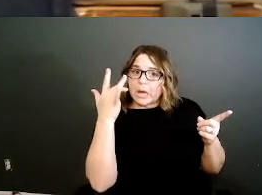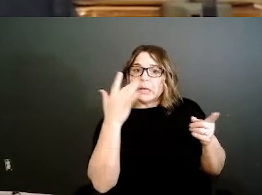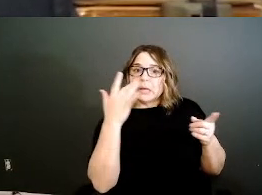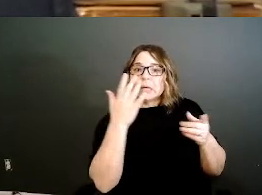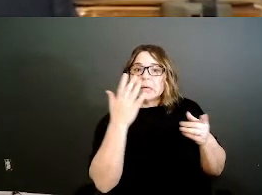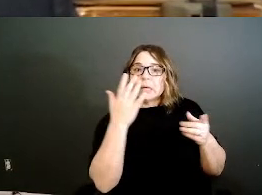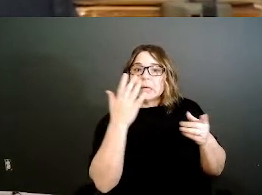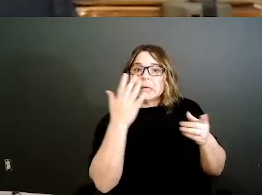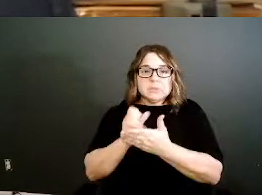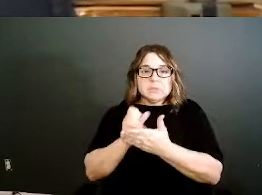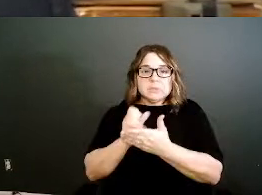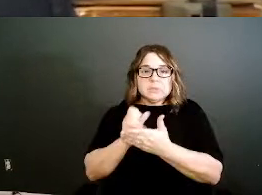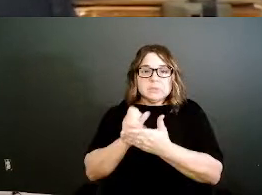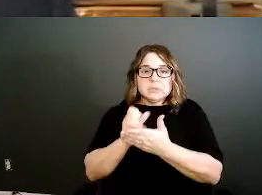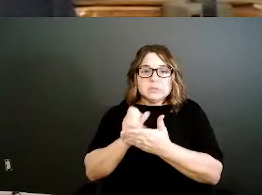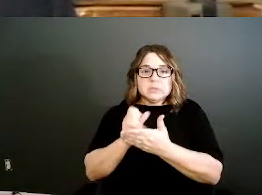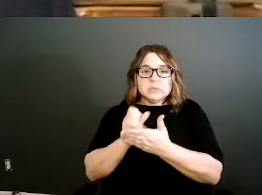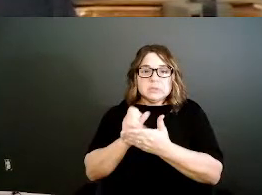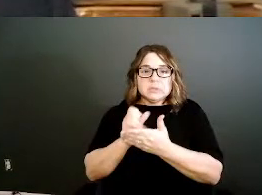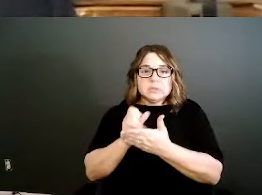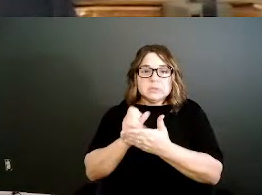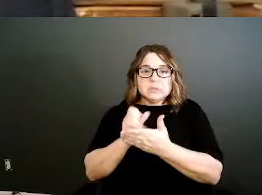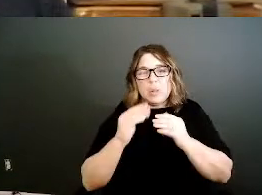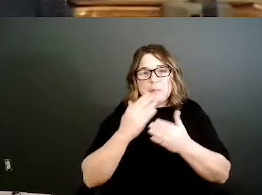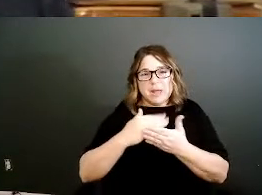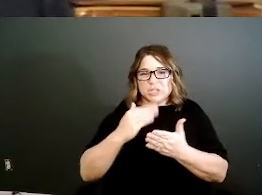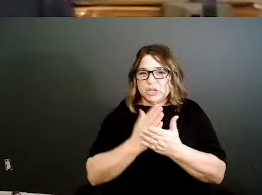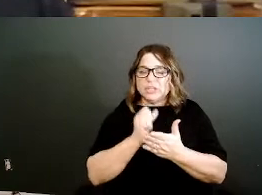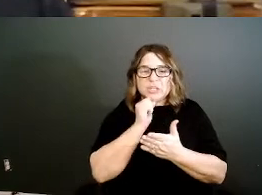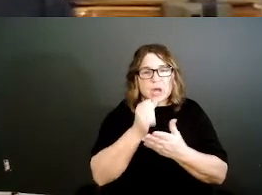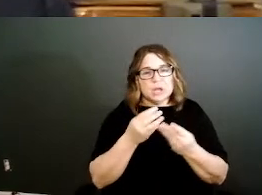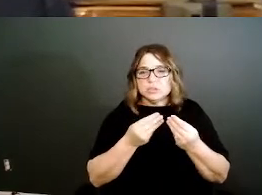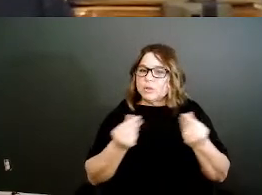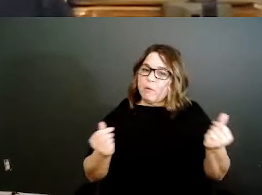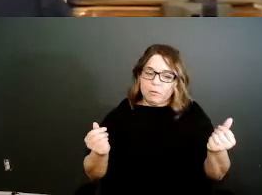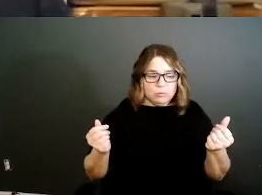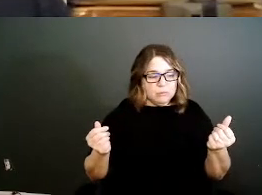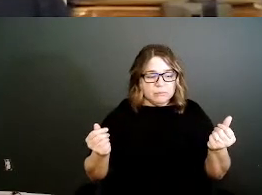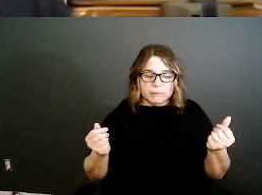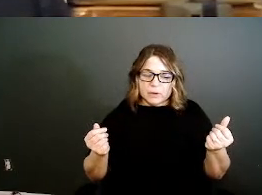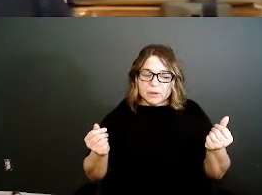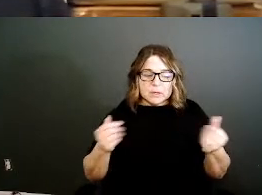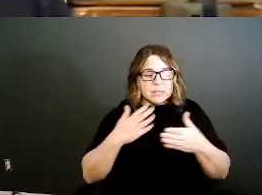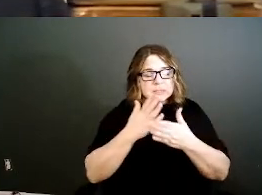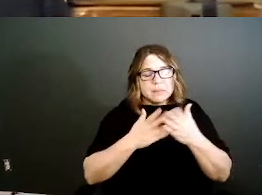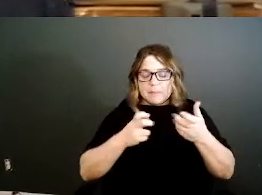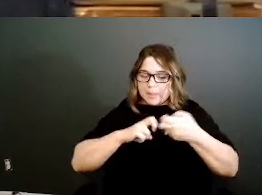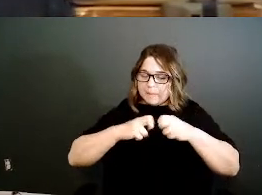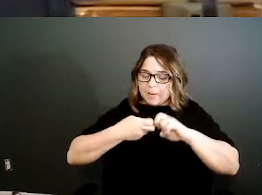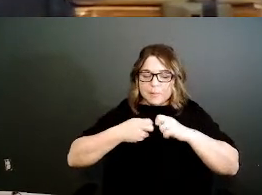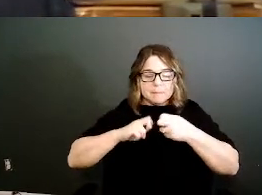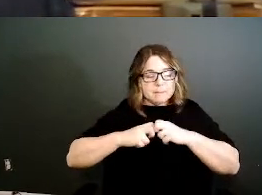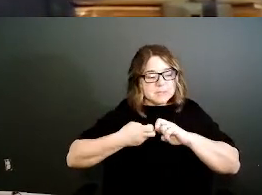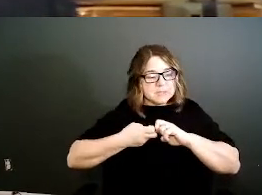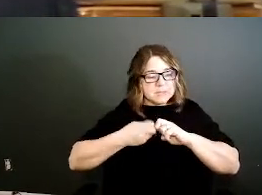FROM OUR SYSTEM OF POLICING, AND IT IS WITH A HEAVY HEART THAT I'M VOTING FOR THIS. MANY OF US PUT FORWARD A SOLUTION THAT WOULD HAVE BEEN A PATH FORWARD FOR THE CITY.